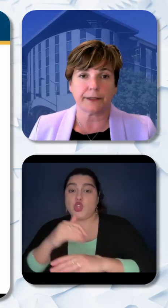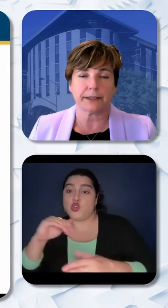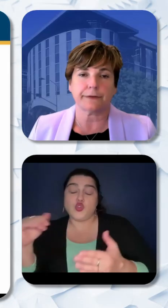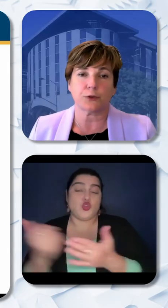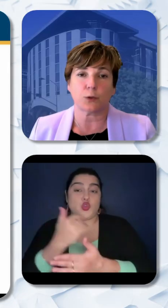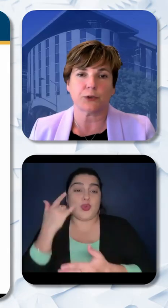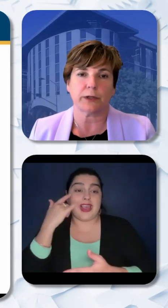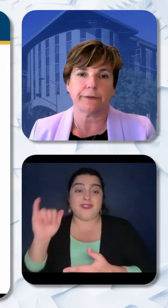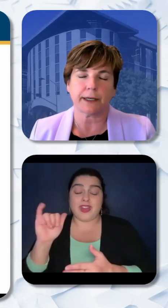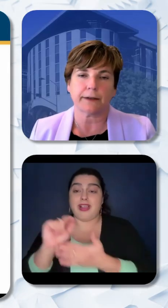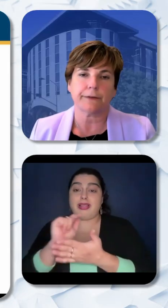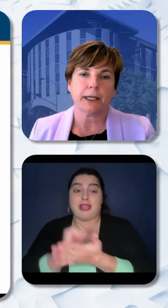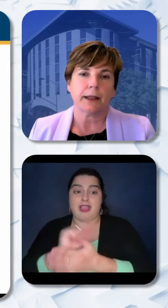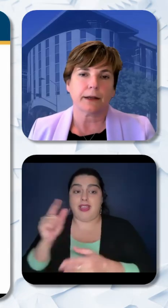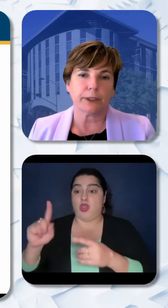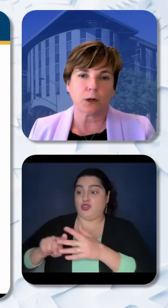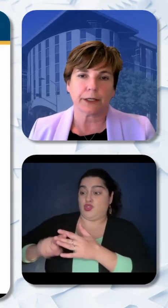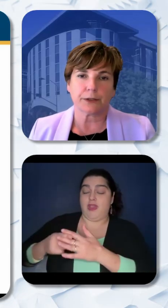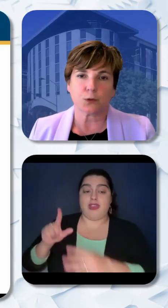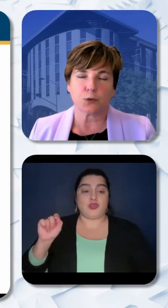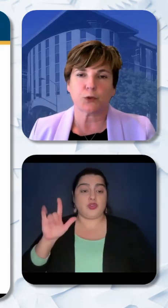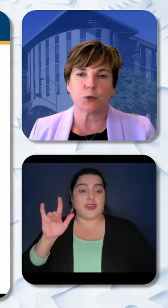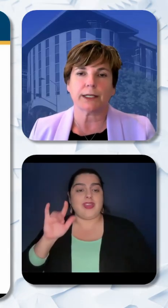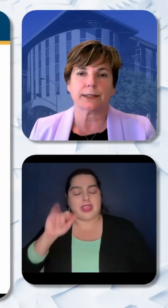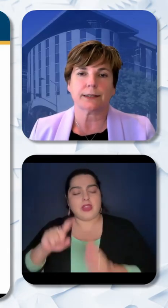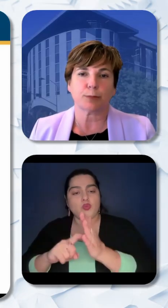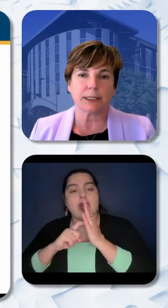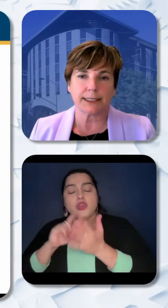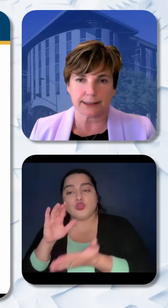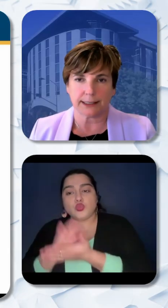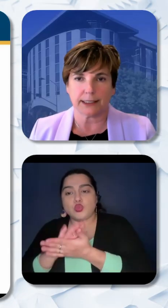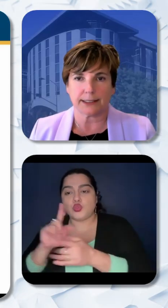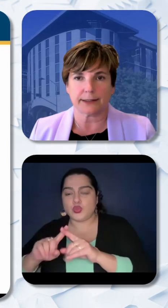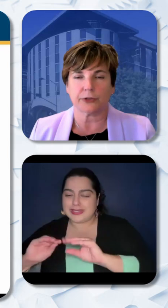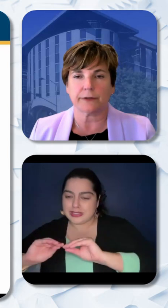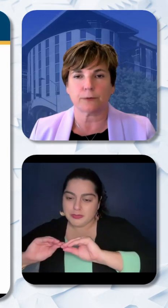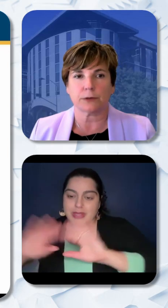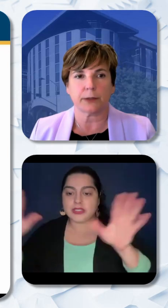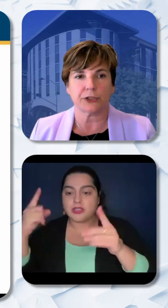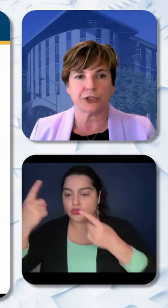effective in 2025, that required schools to explicitly consider the full language